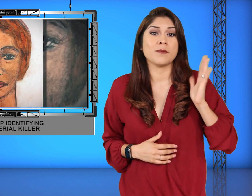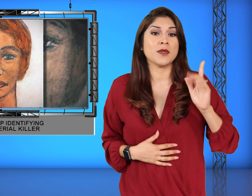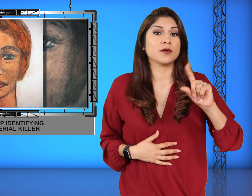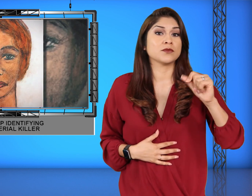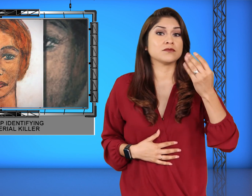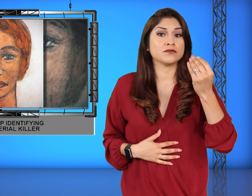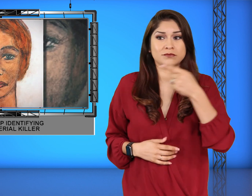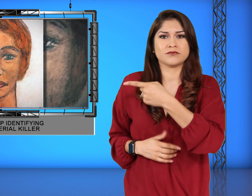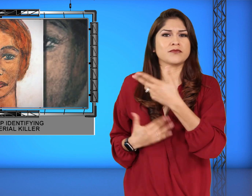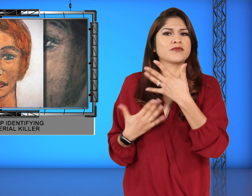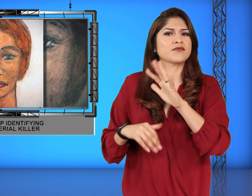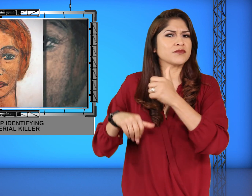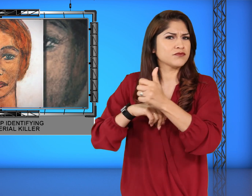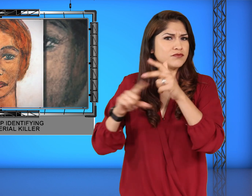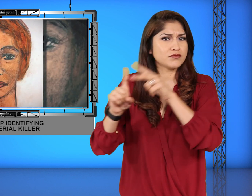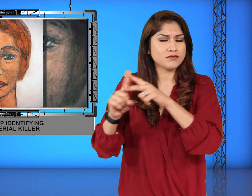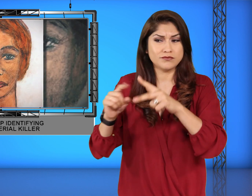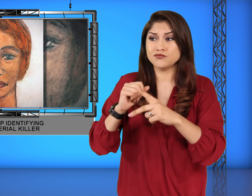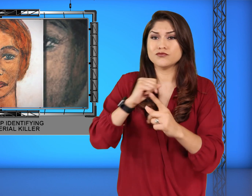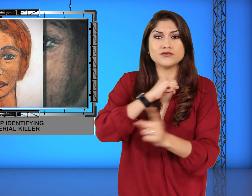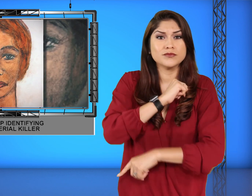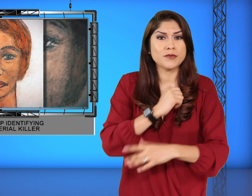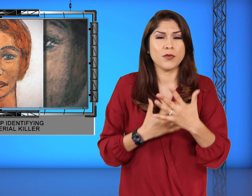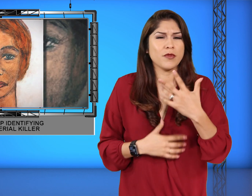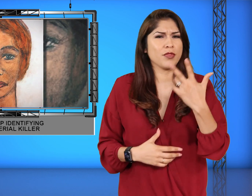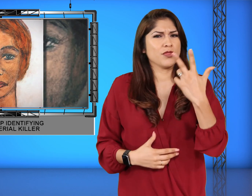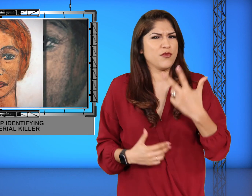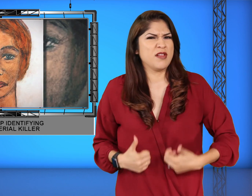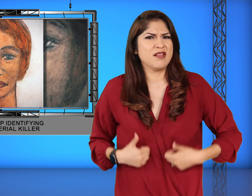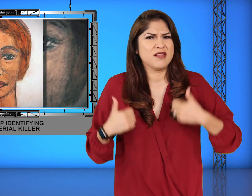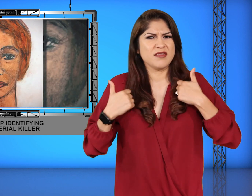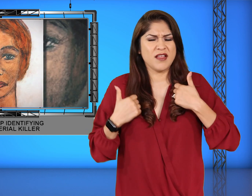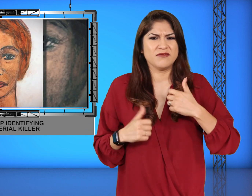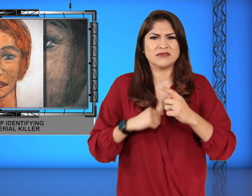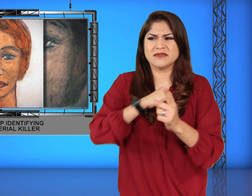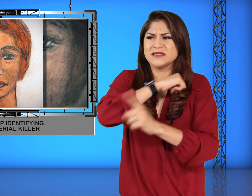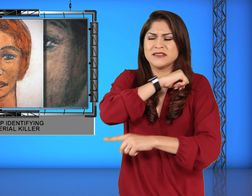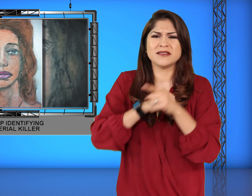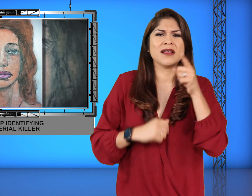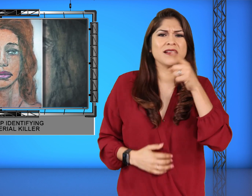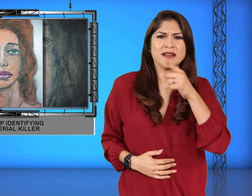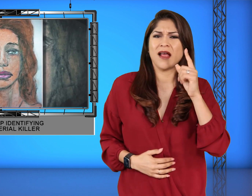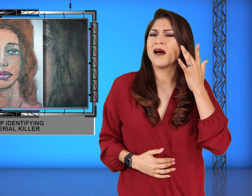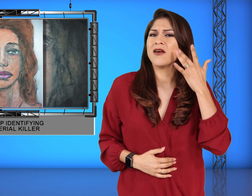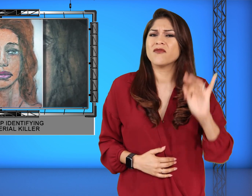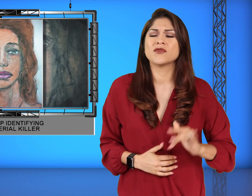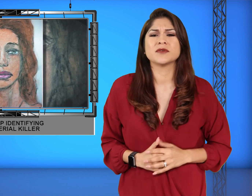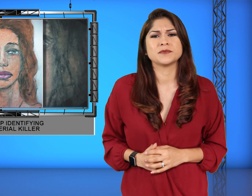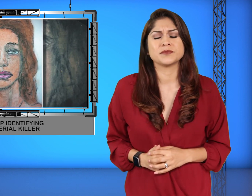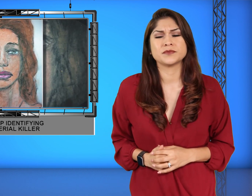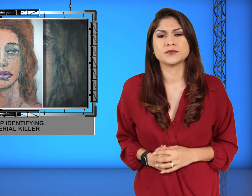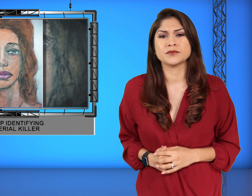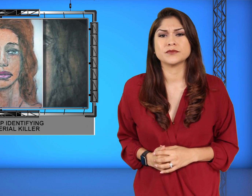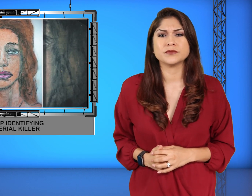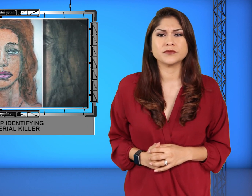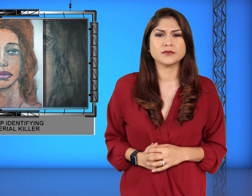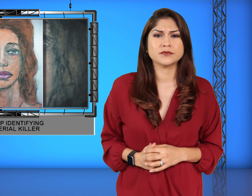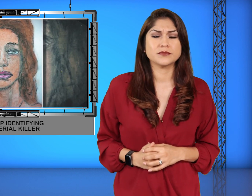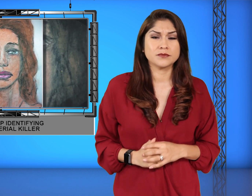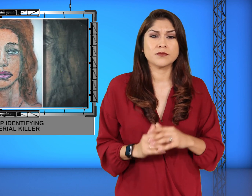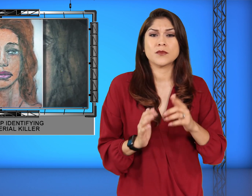Little was convicted in 2014 and is now serving three life sentences in California.